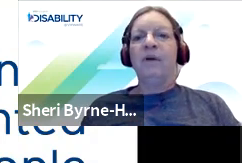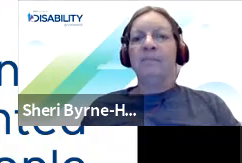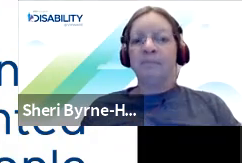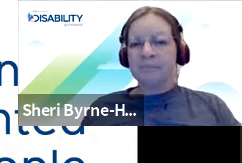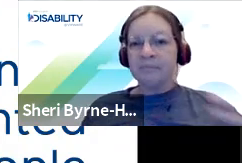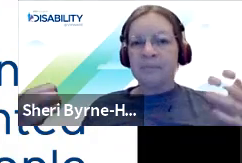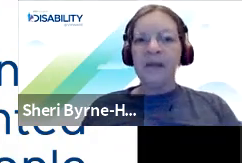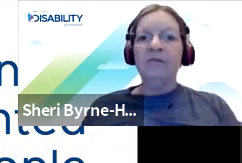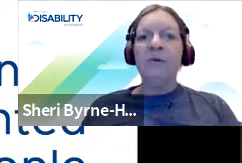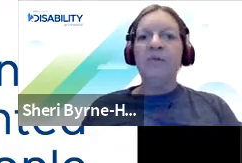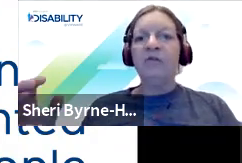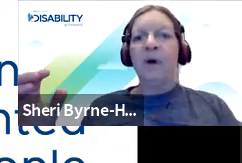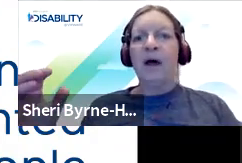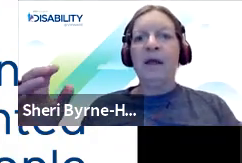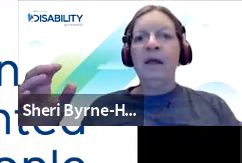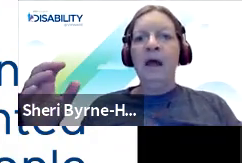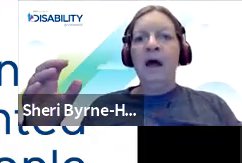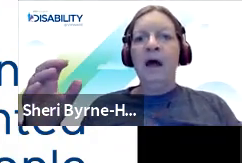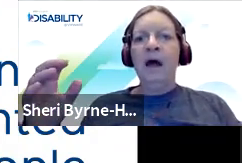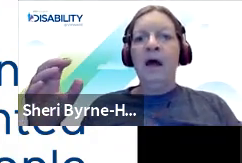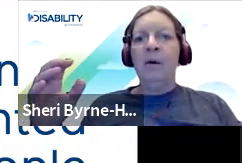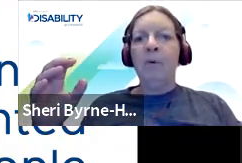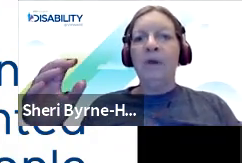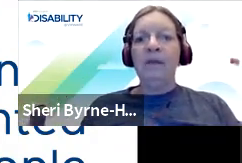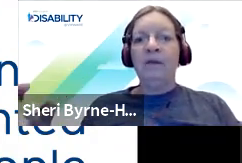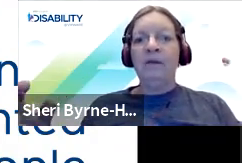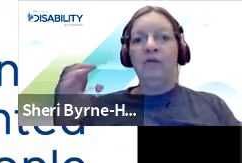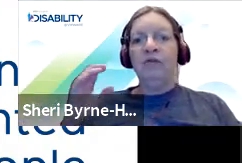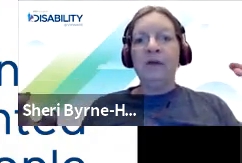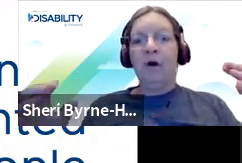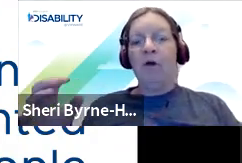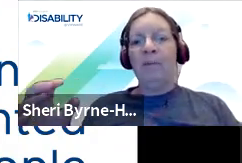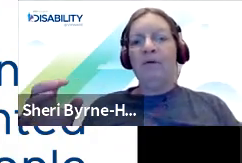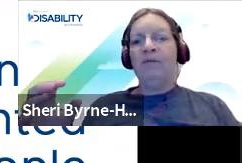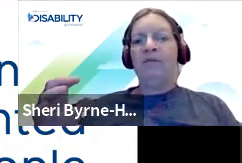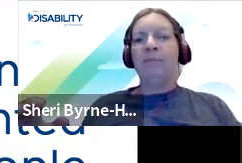you have a status as a care giver, a status as somebody who was a veteran,